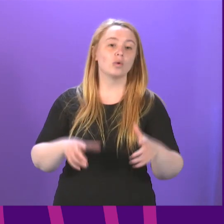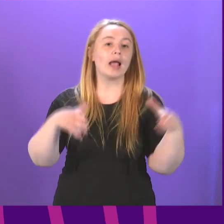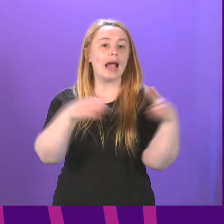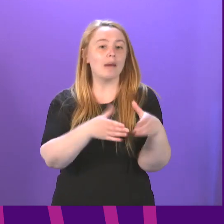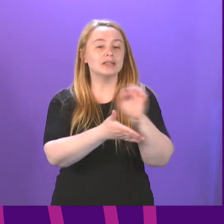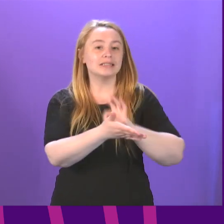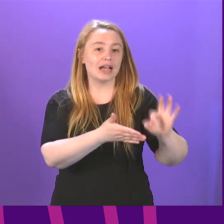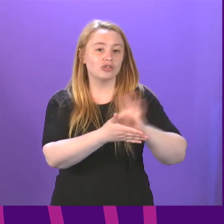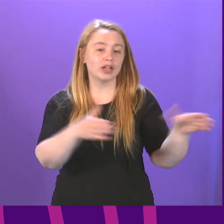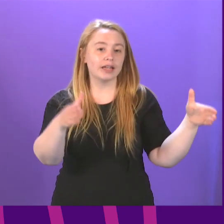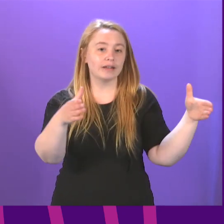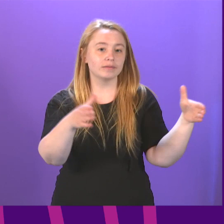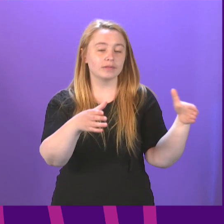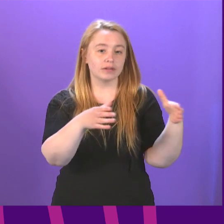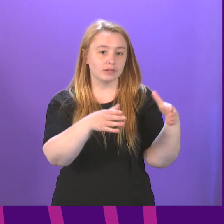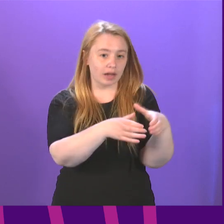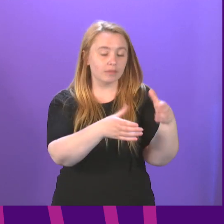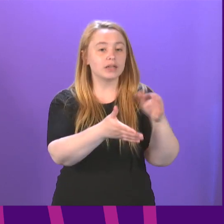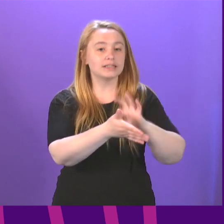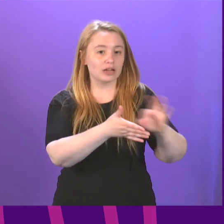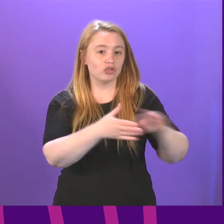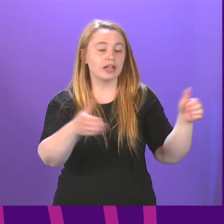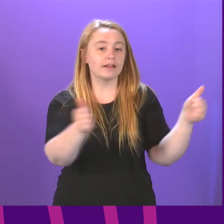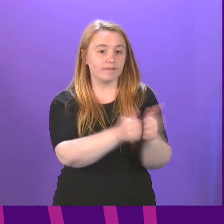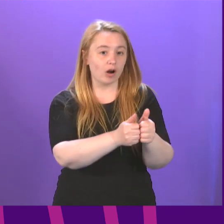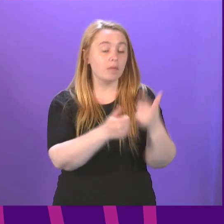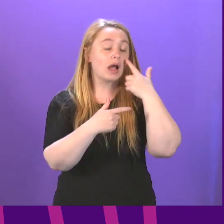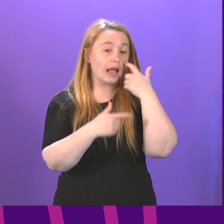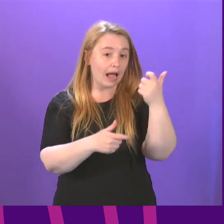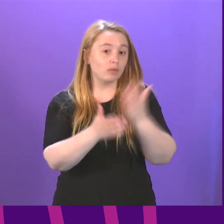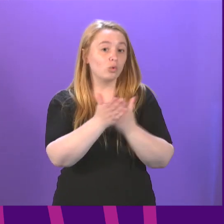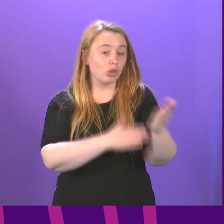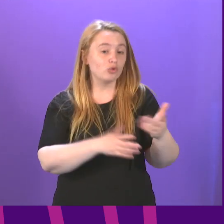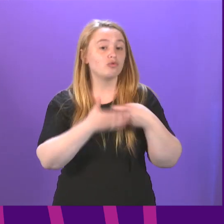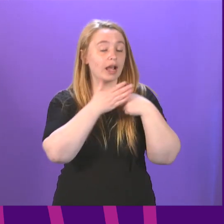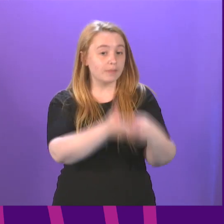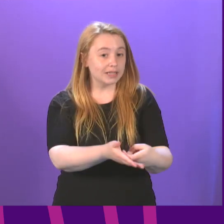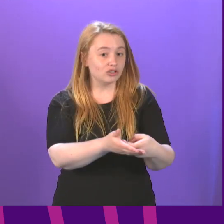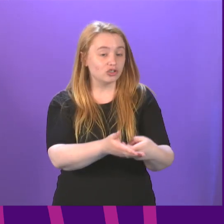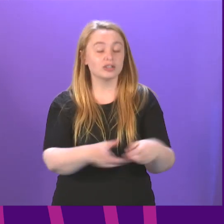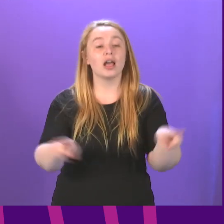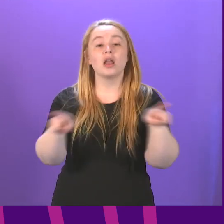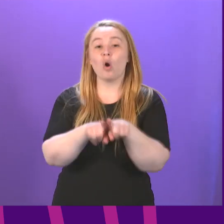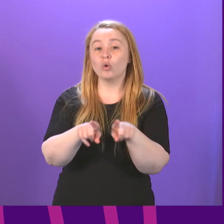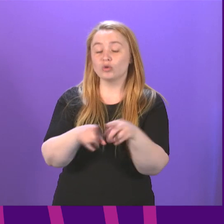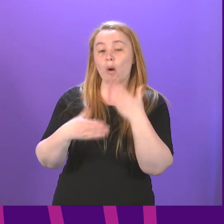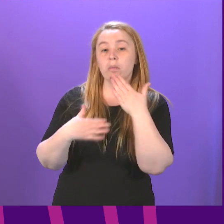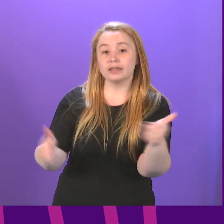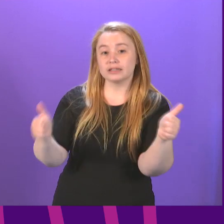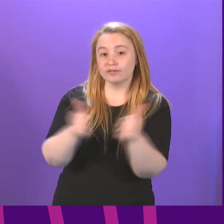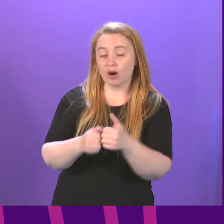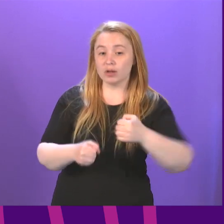recommendations will be implemented at pace? Will she also confirm that the Scottish Government will